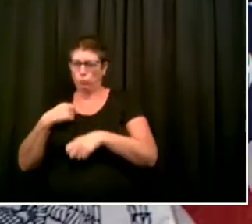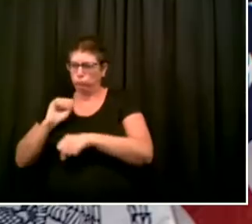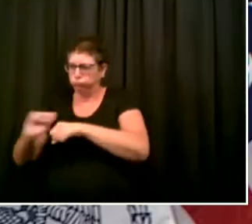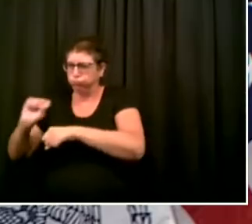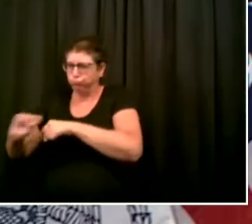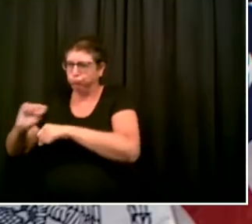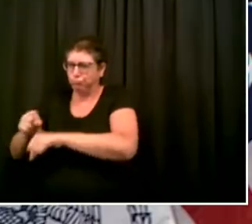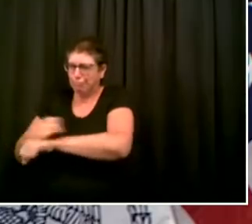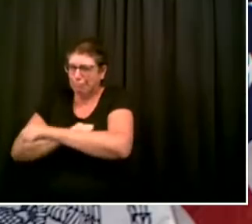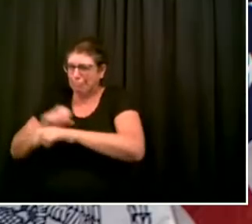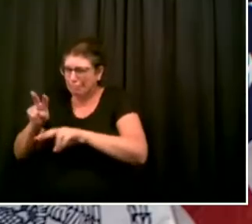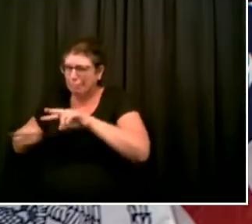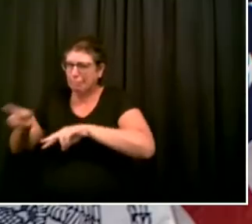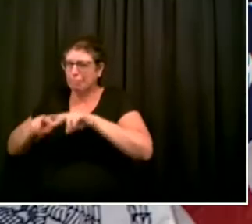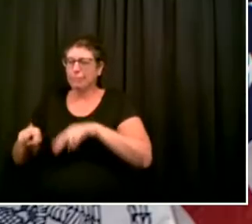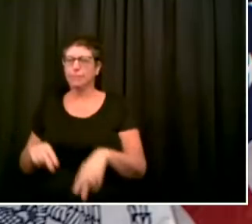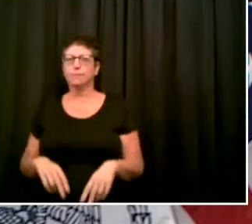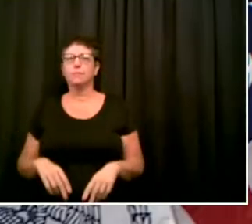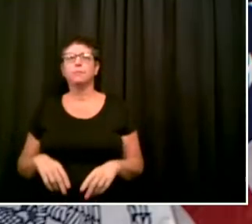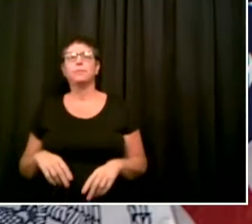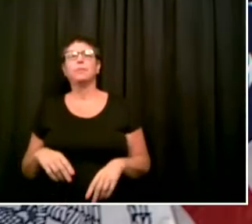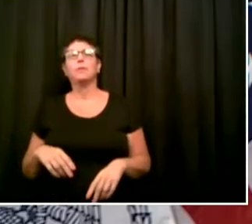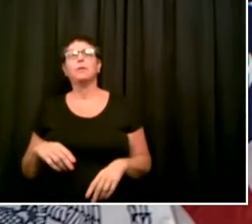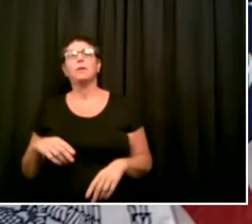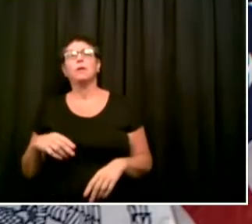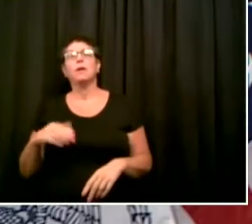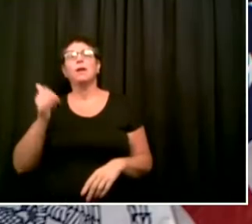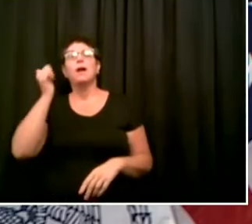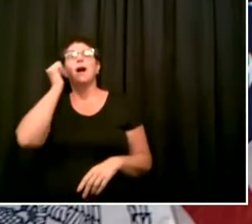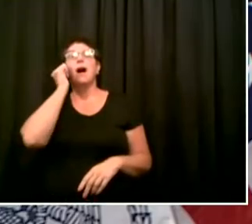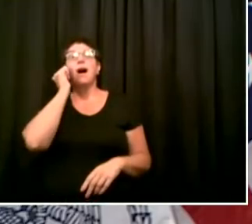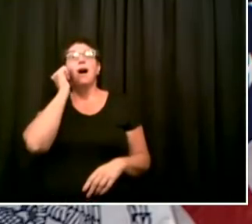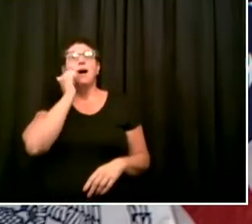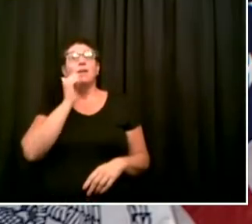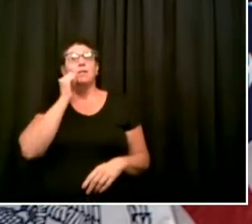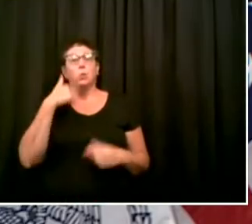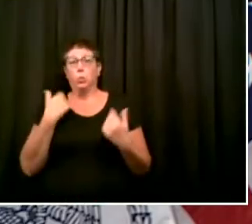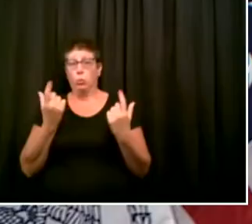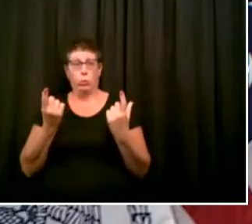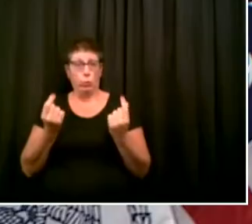THE SAME TIME, ALL IN THE MIDST OF THIS INCREDIBLY CHALLENGING MOMENT IN HISTORY.